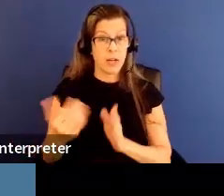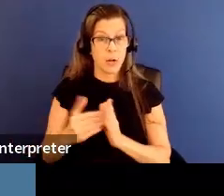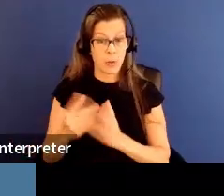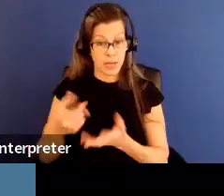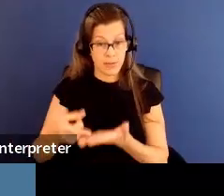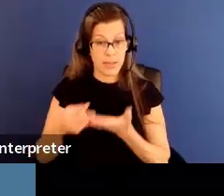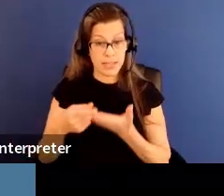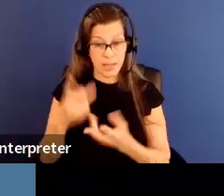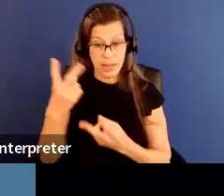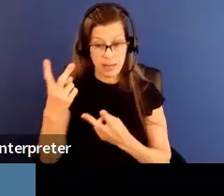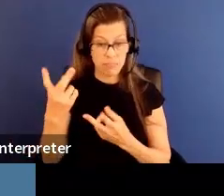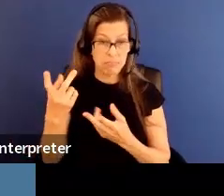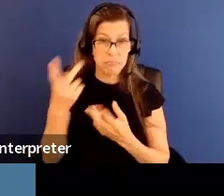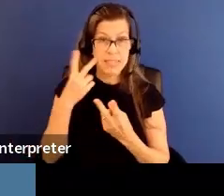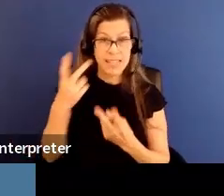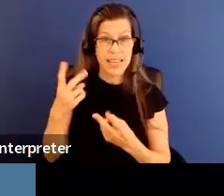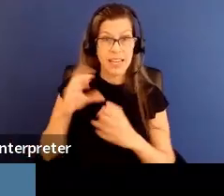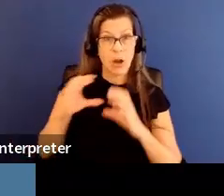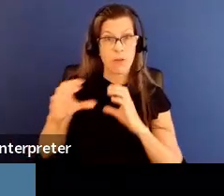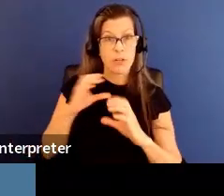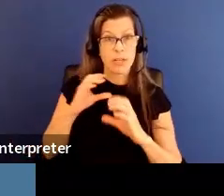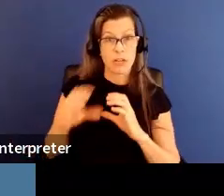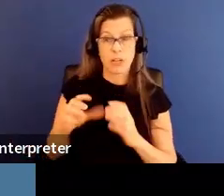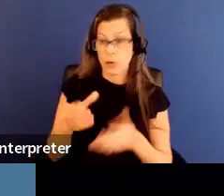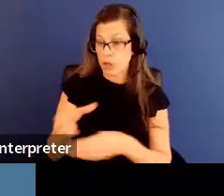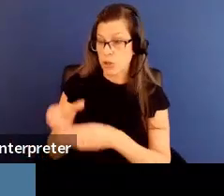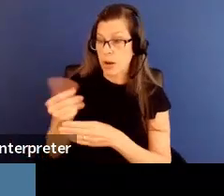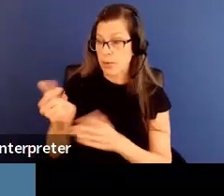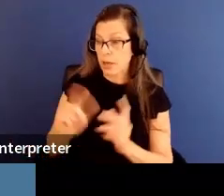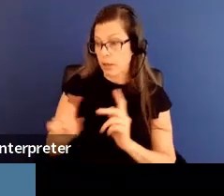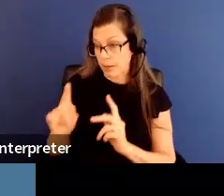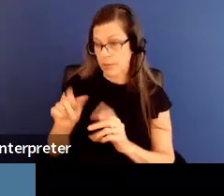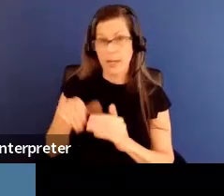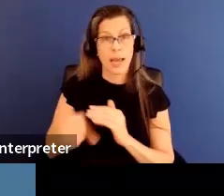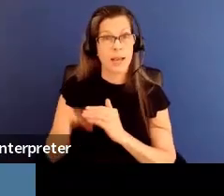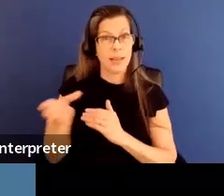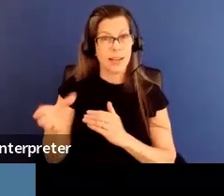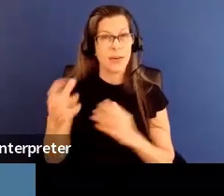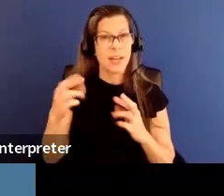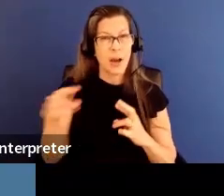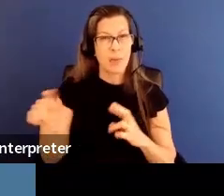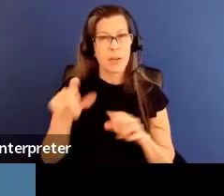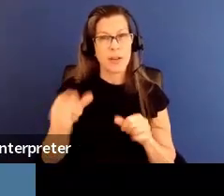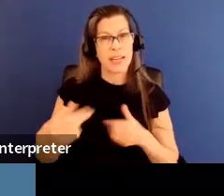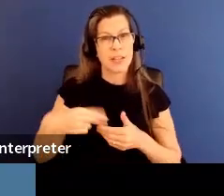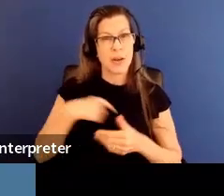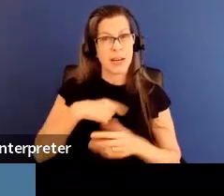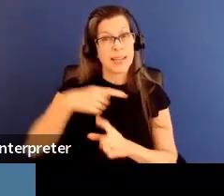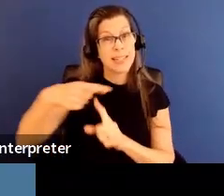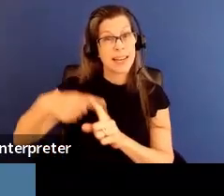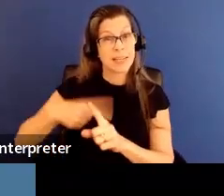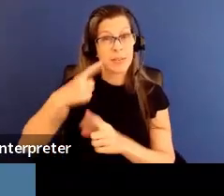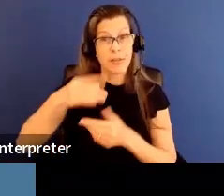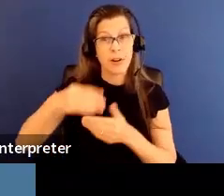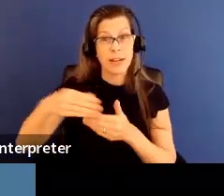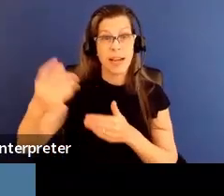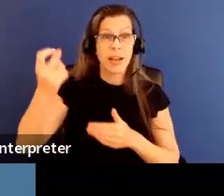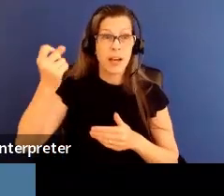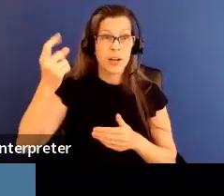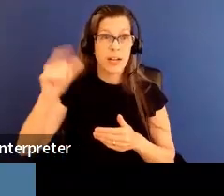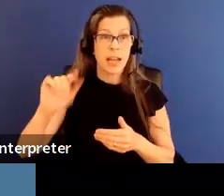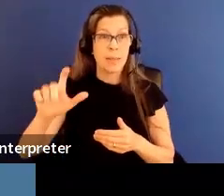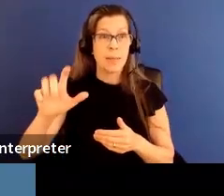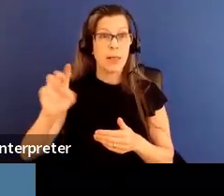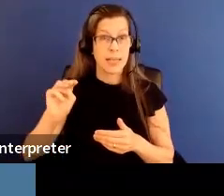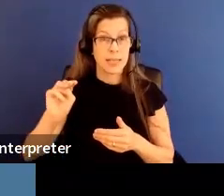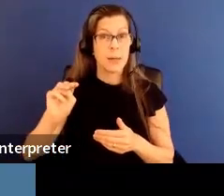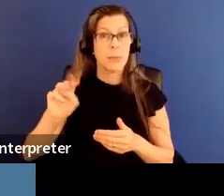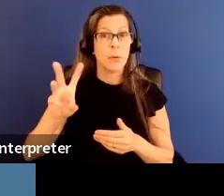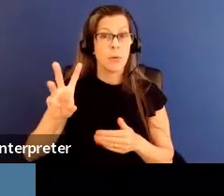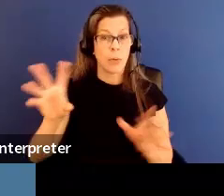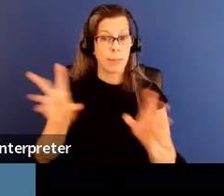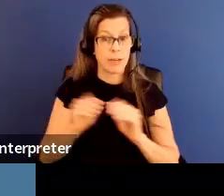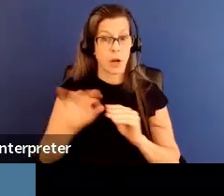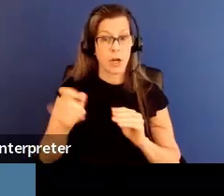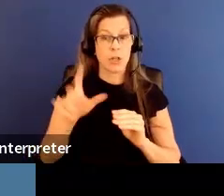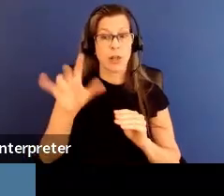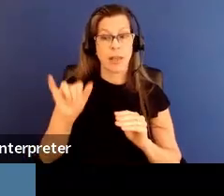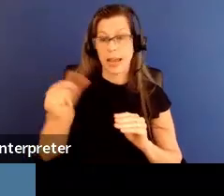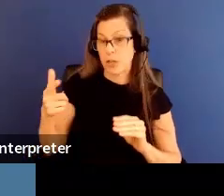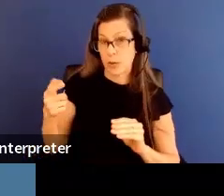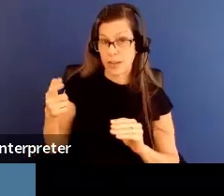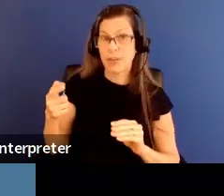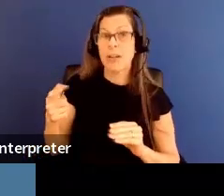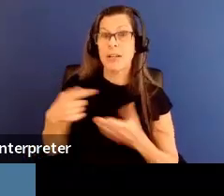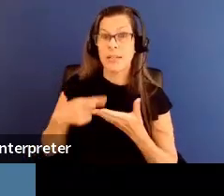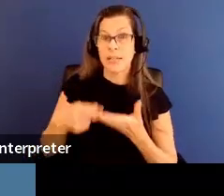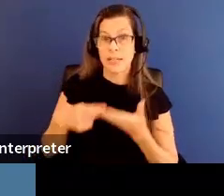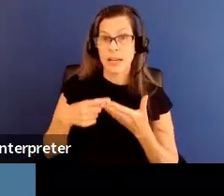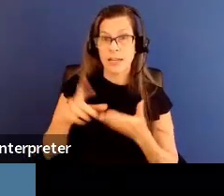It is only a couple questions and it really does